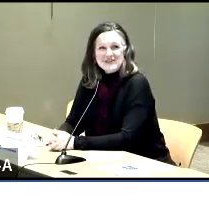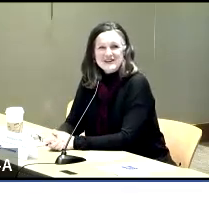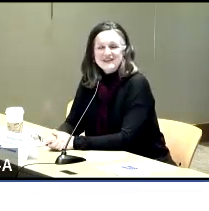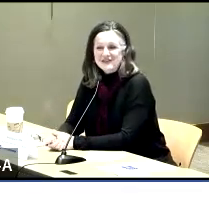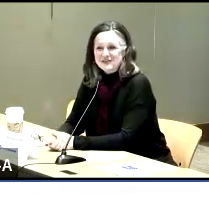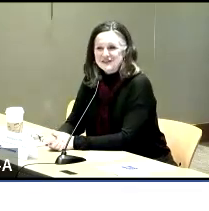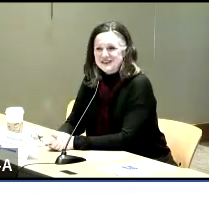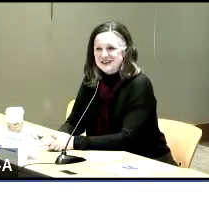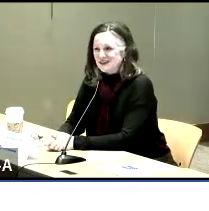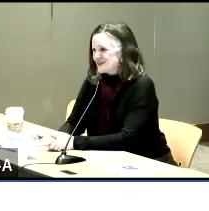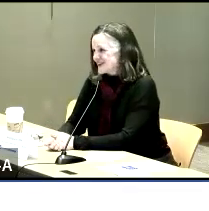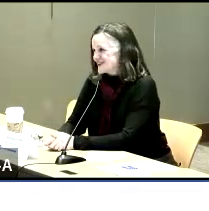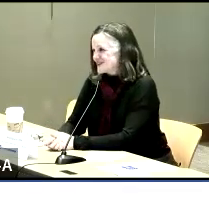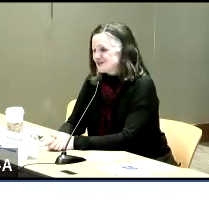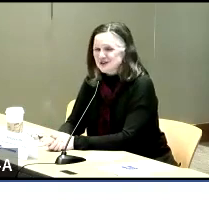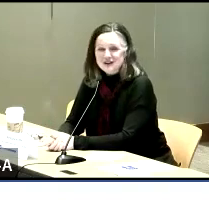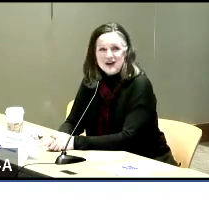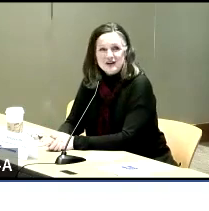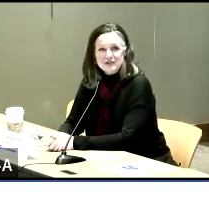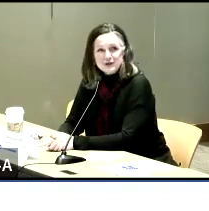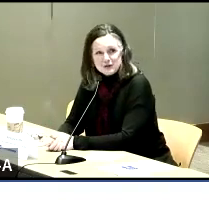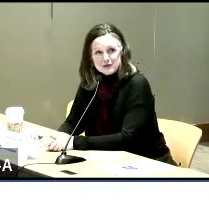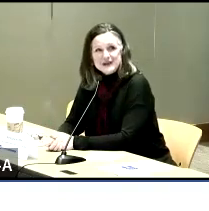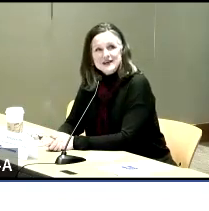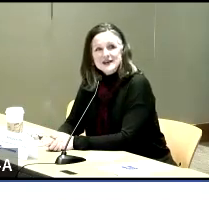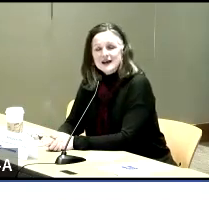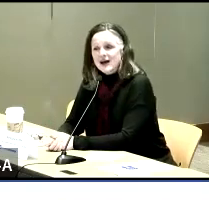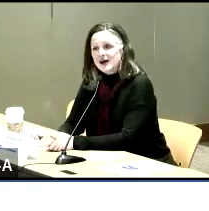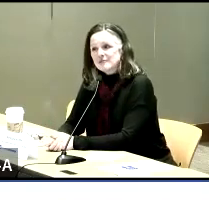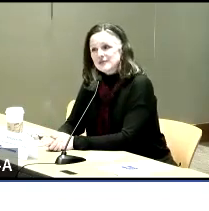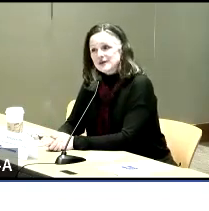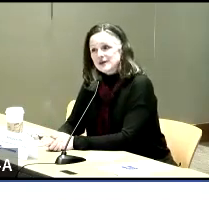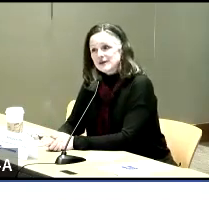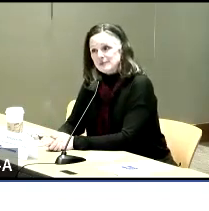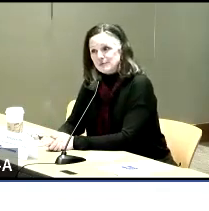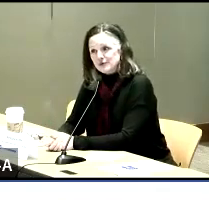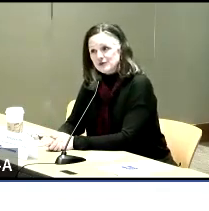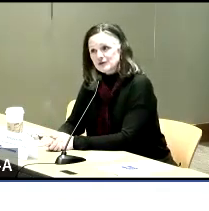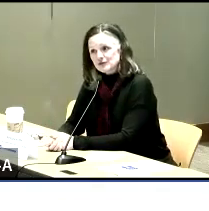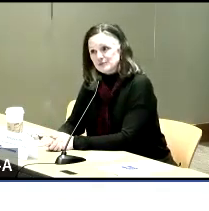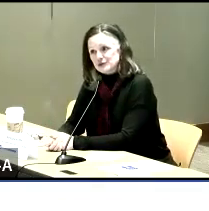We will need to get quickly to the work of recruiting the membership